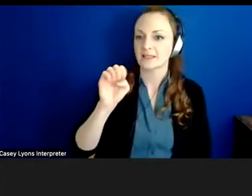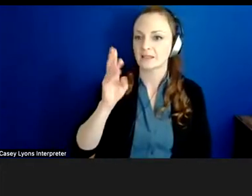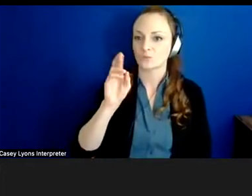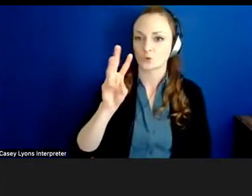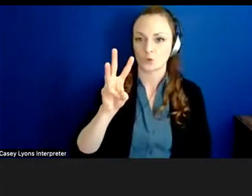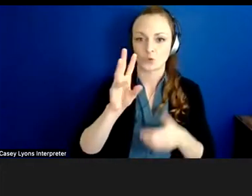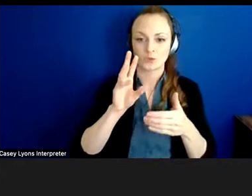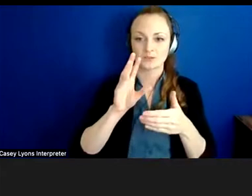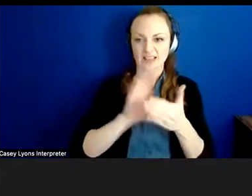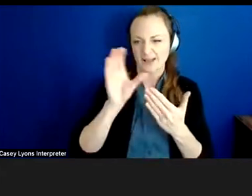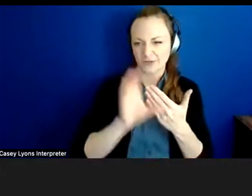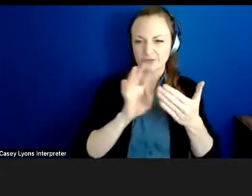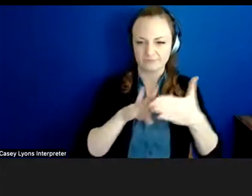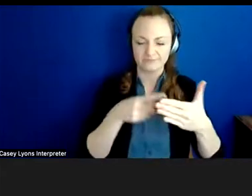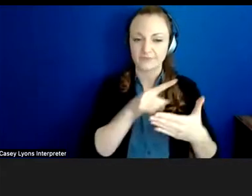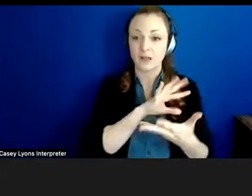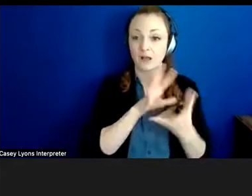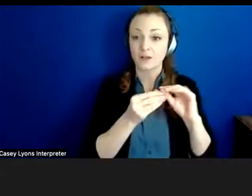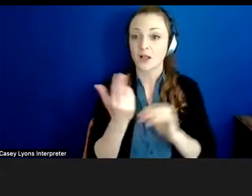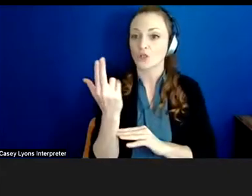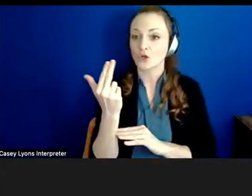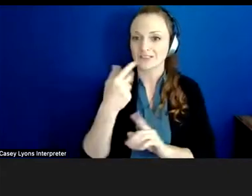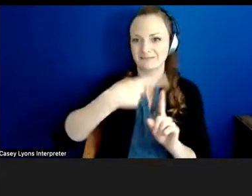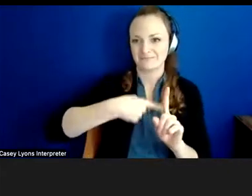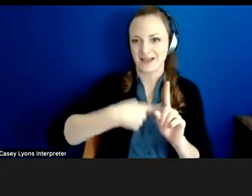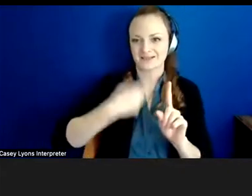19:11:18 It's a lunar calendar and it has 13 months.